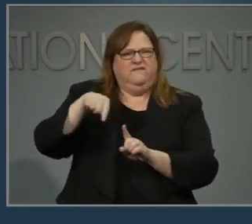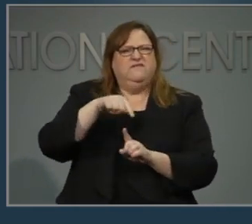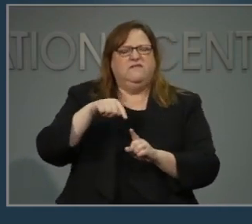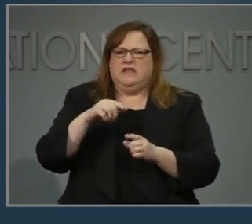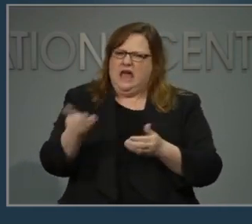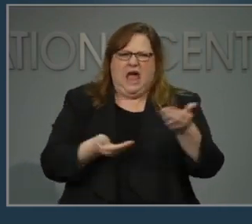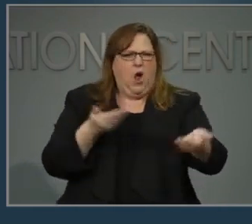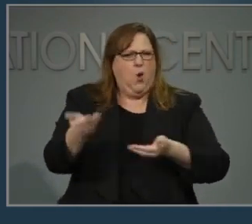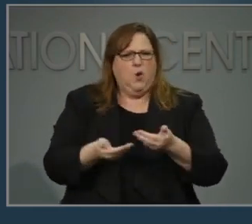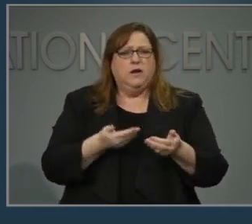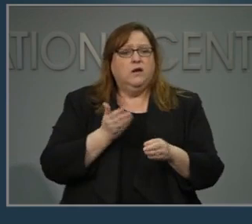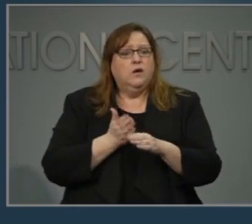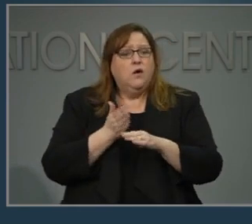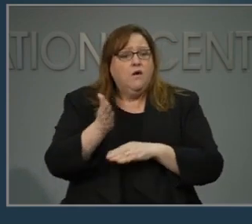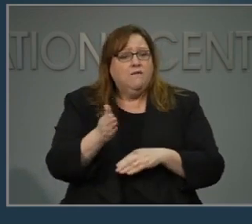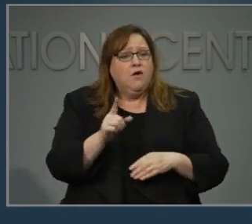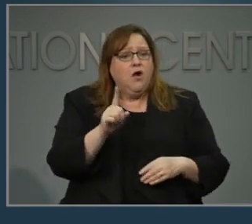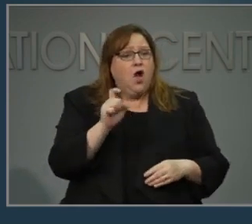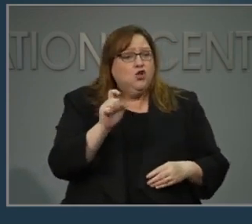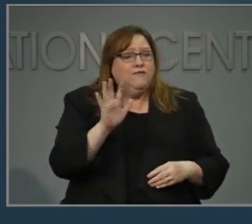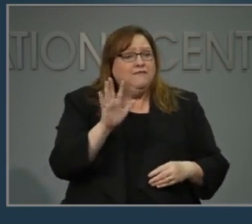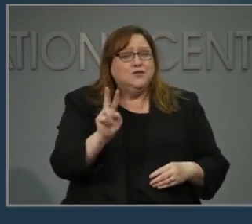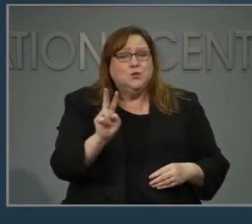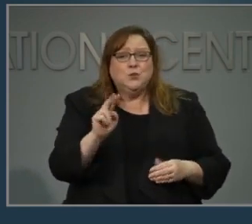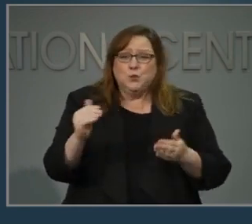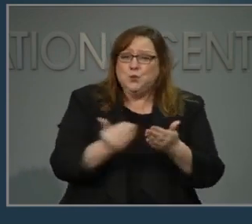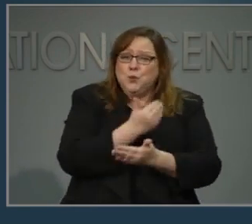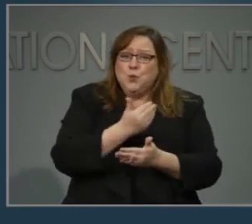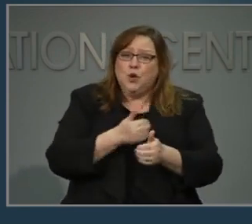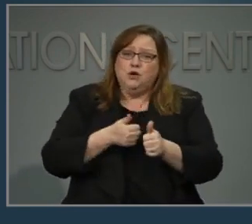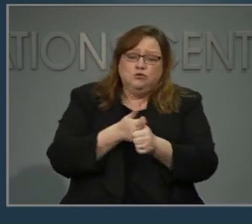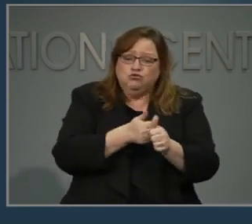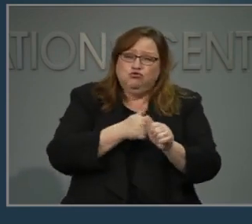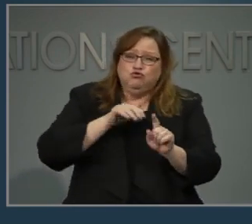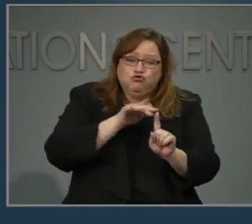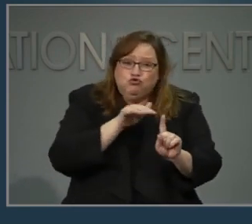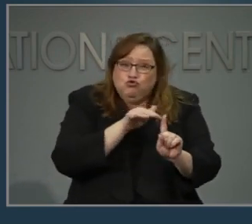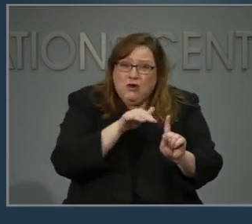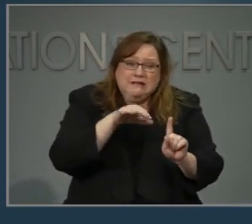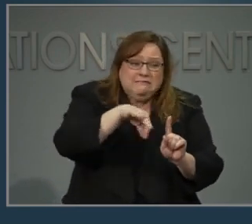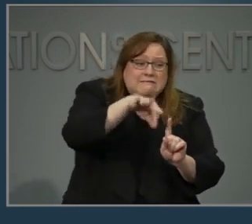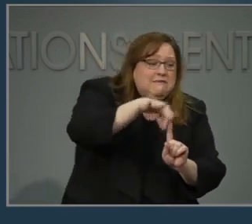WE ARE BEING INTENTIONAL THAT THE TRACER REFLECT THE DIVERSITY OF THE COMMUNITIES THEY SERVE.